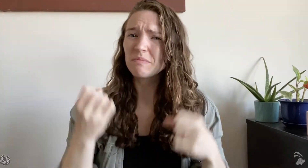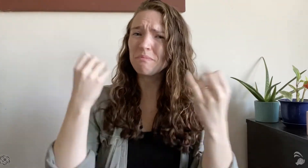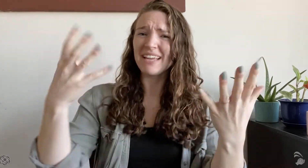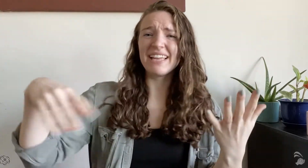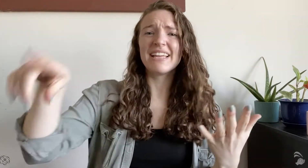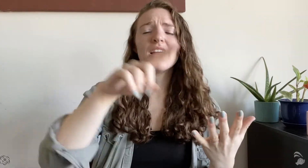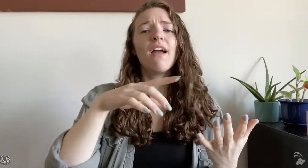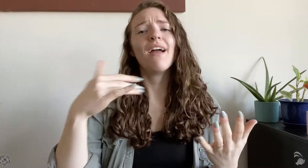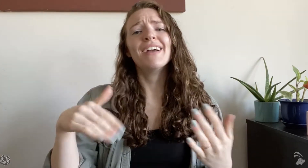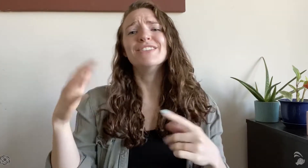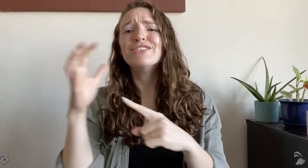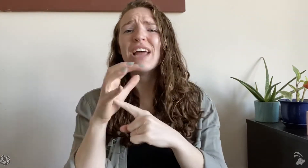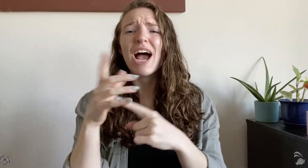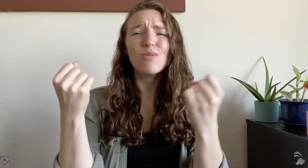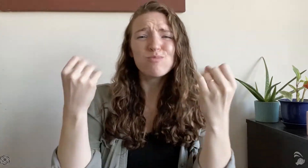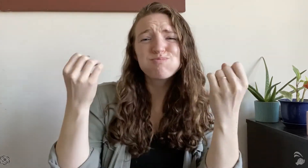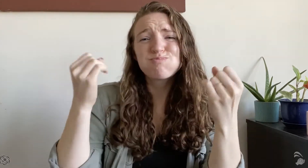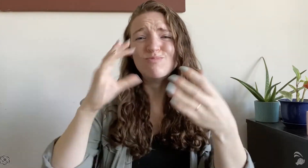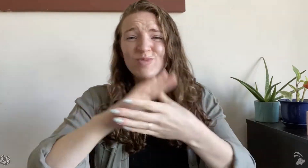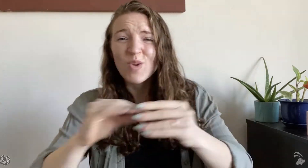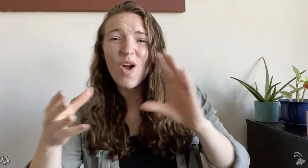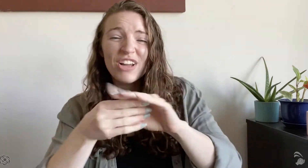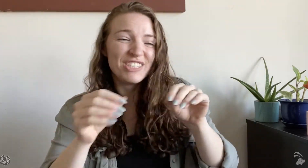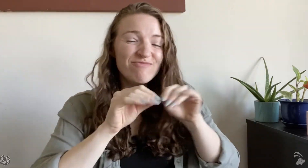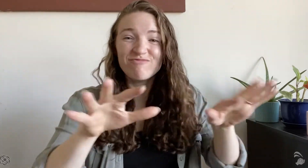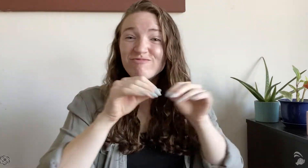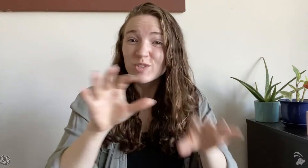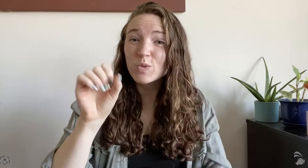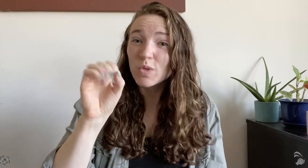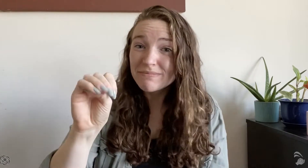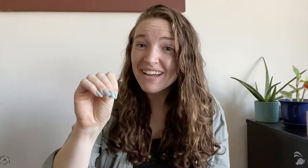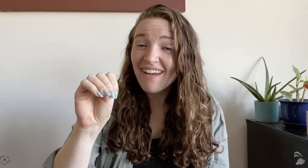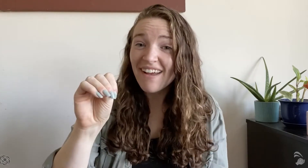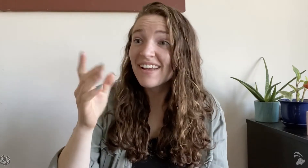Numerous educational stories are being shared on social media